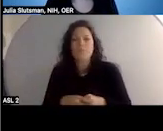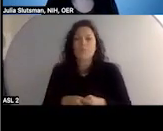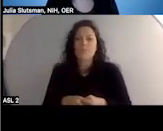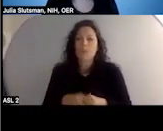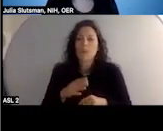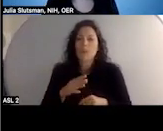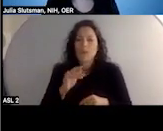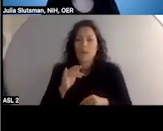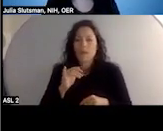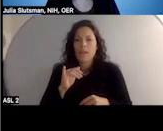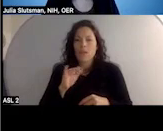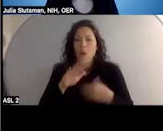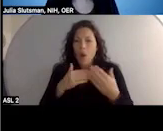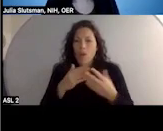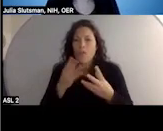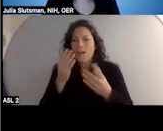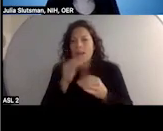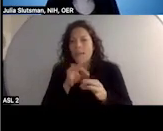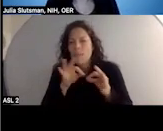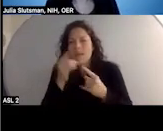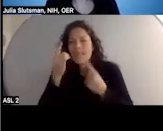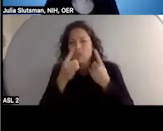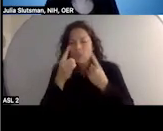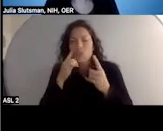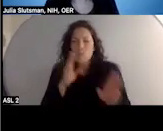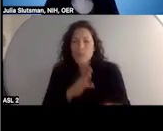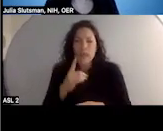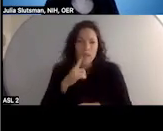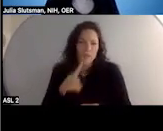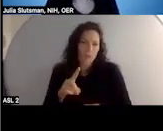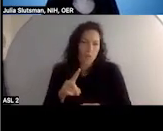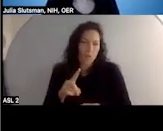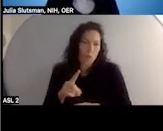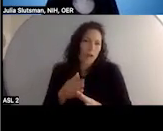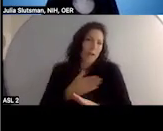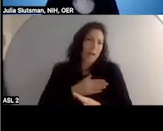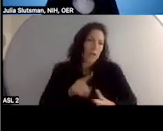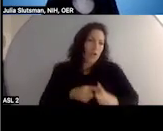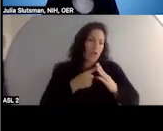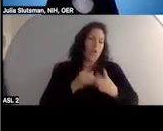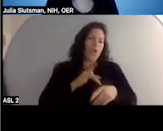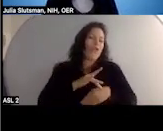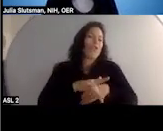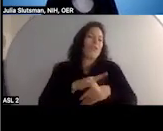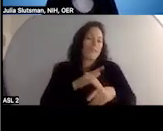so these are all important considerations to plan for in the early stages of research. And on the scientific data-sharing website,